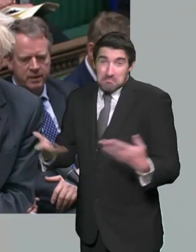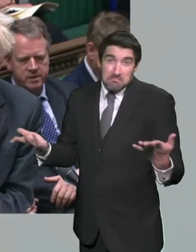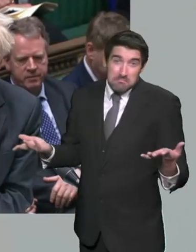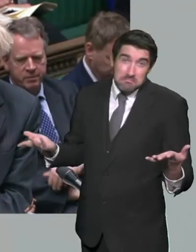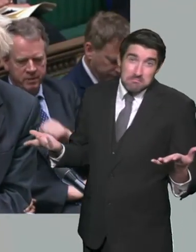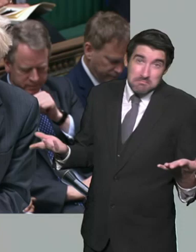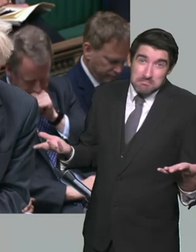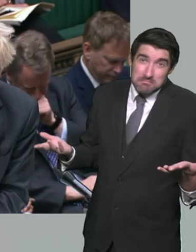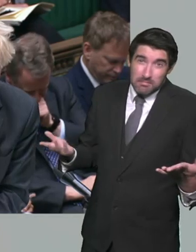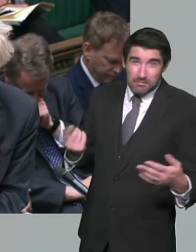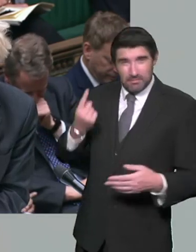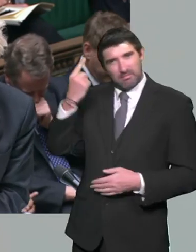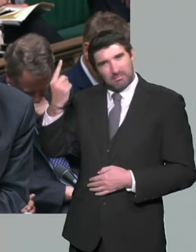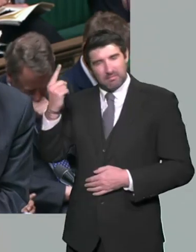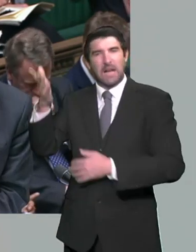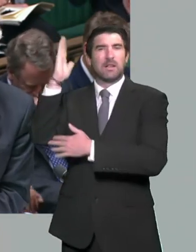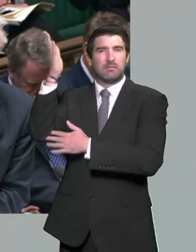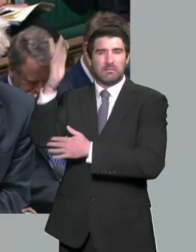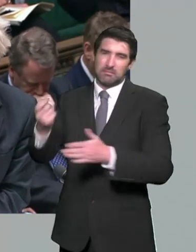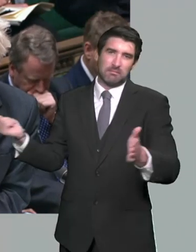Gentleman’s talents as a conversationalist, but I think there are other subjects in the